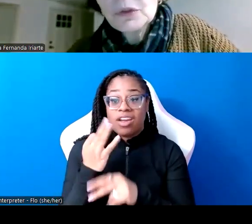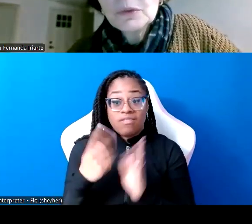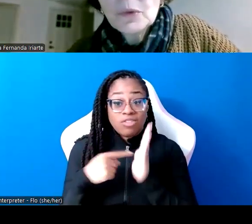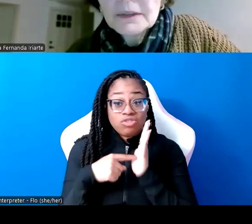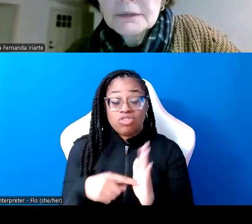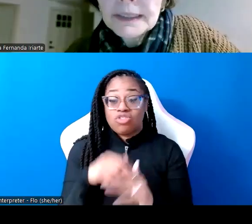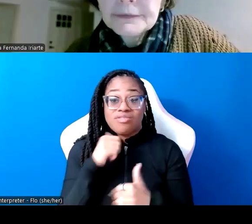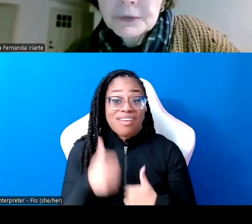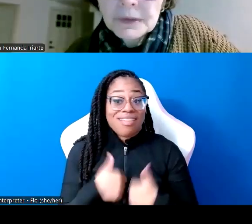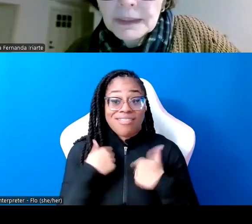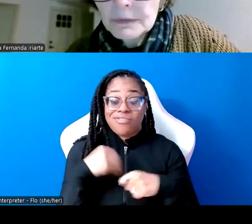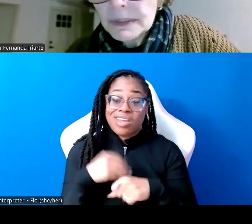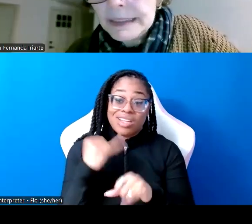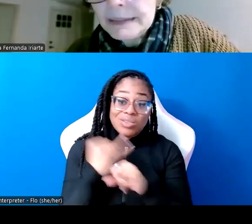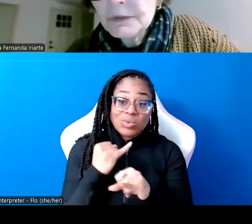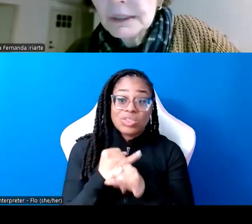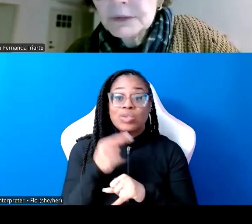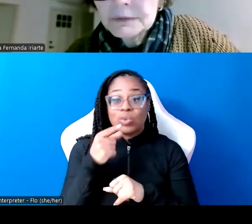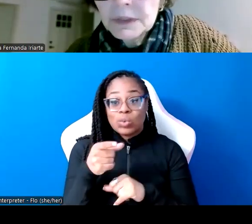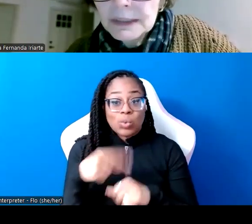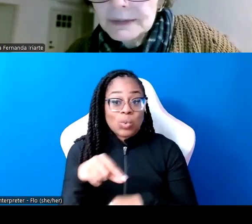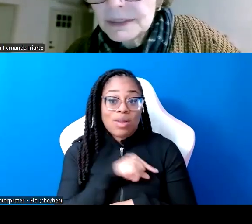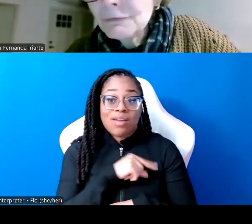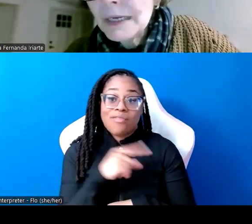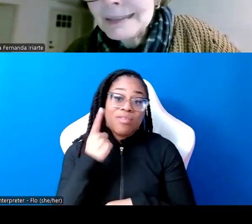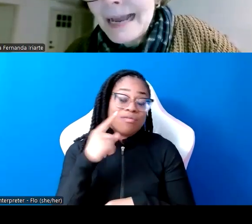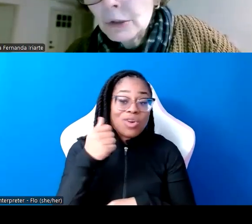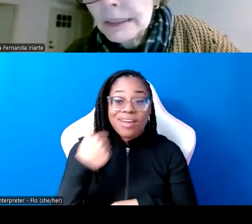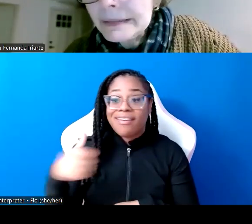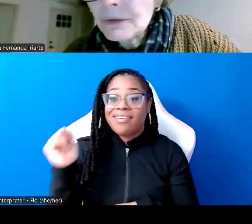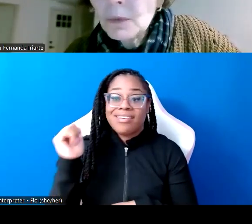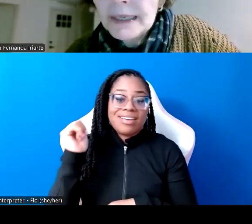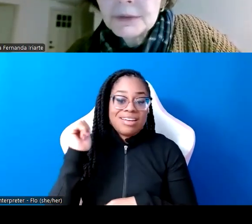you would qualify for any of the levels of care as outlined in the waiver.